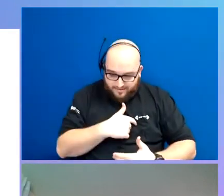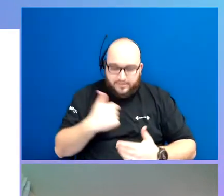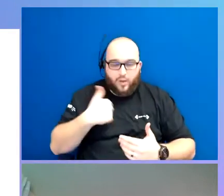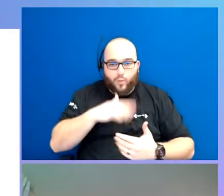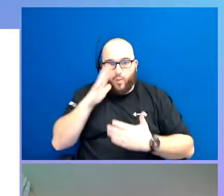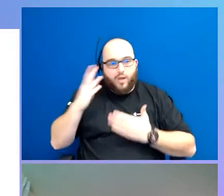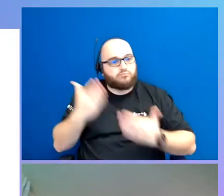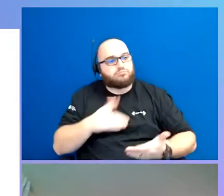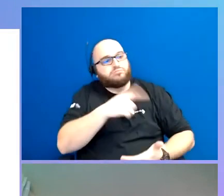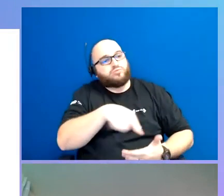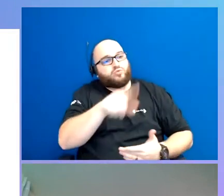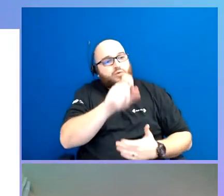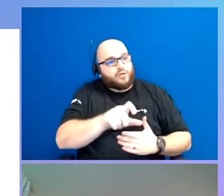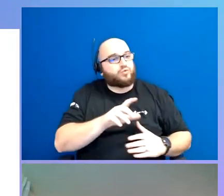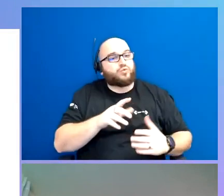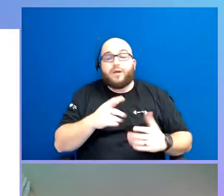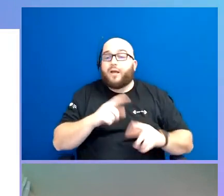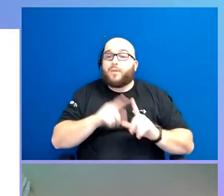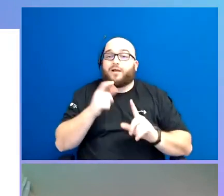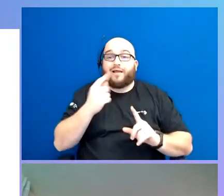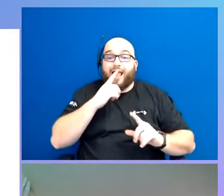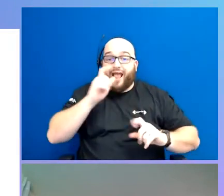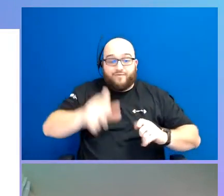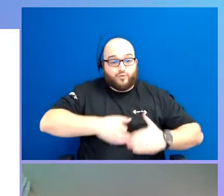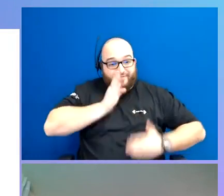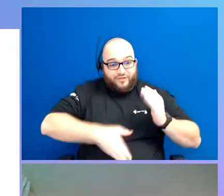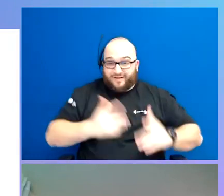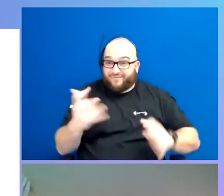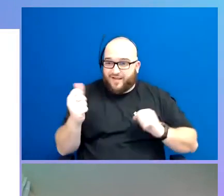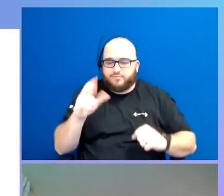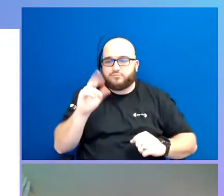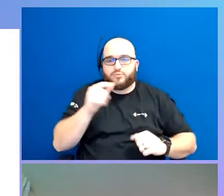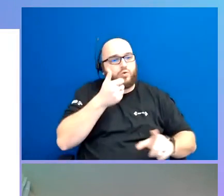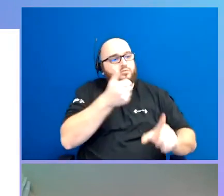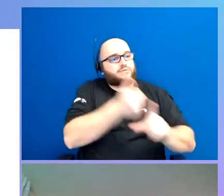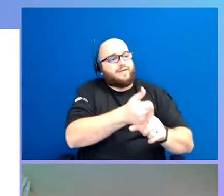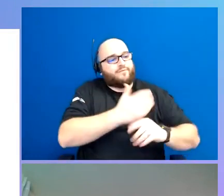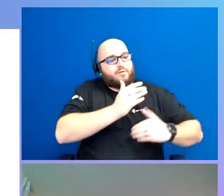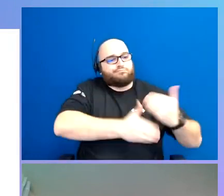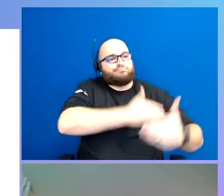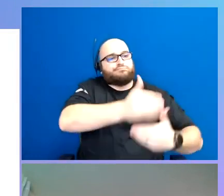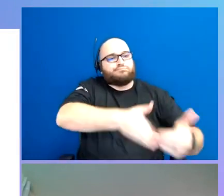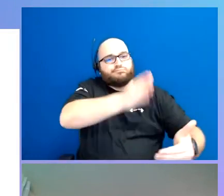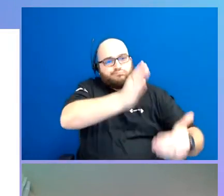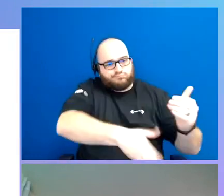their own pace. Uh, and then we then we offer these, uh,